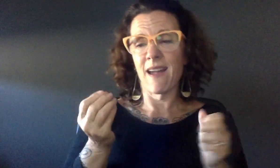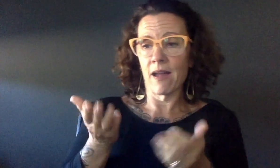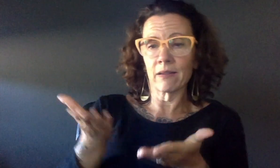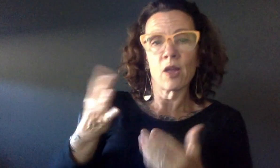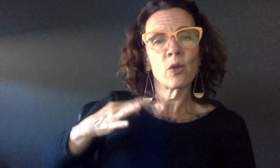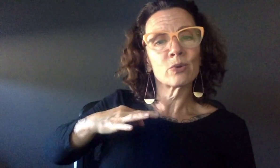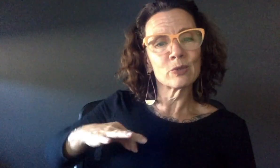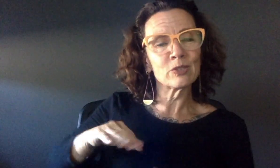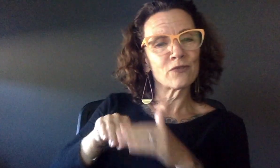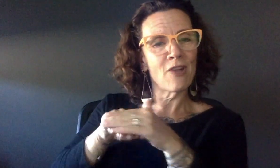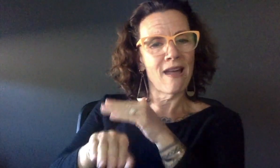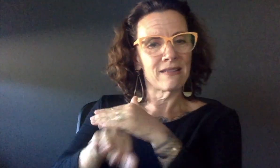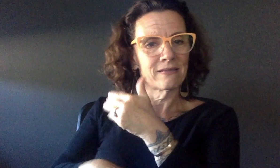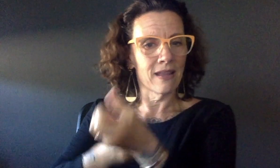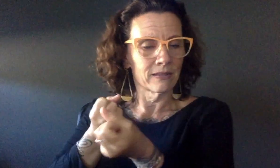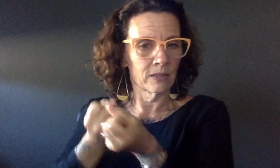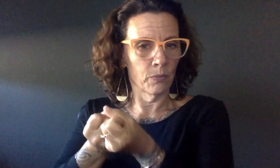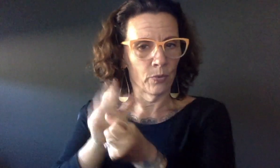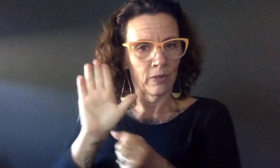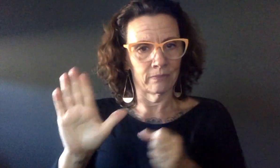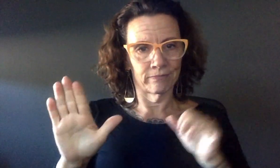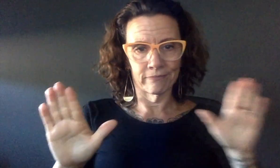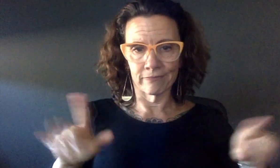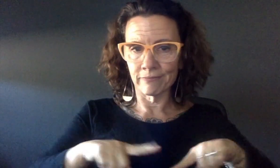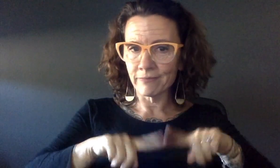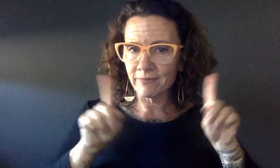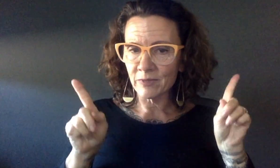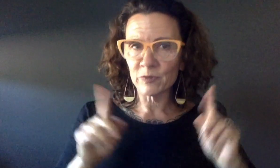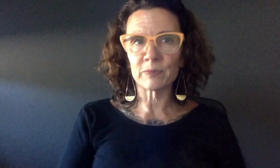patronizing ableist abuse!